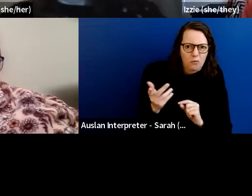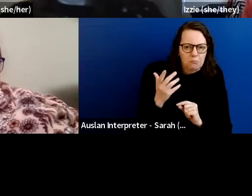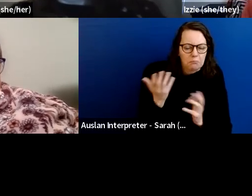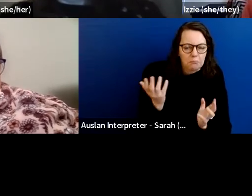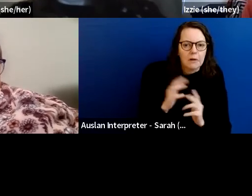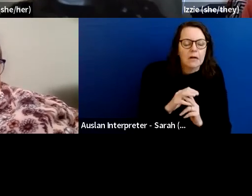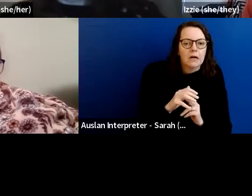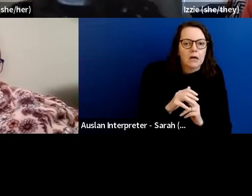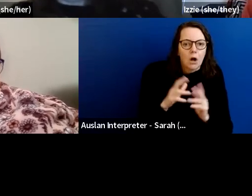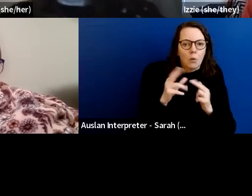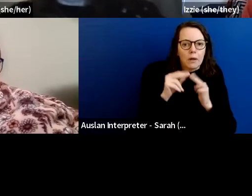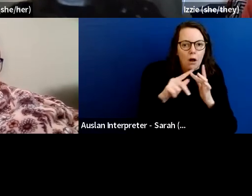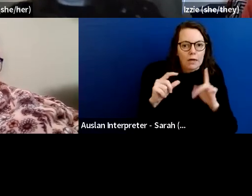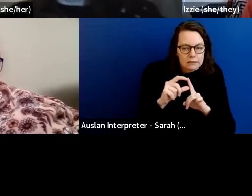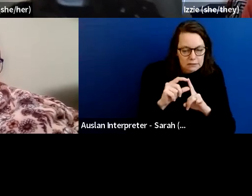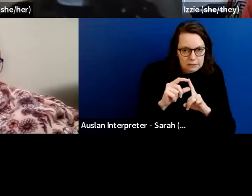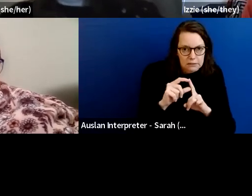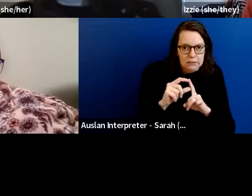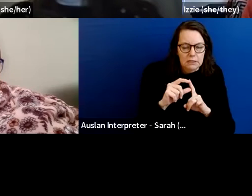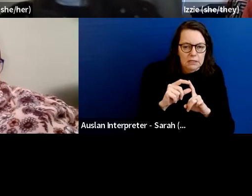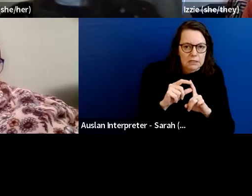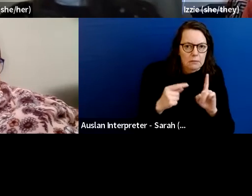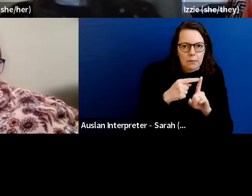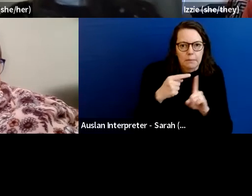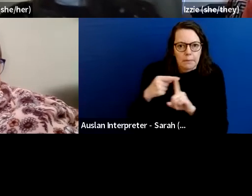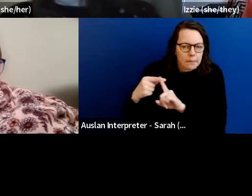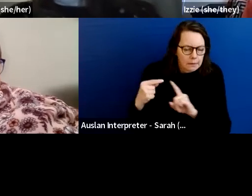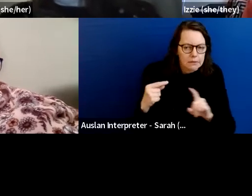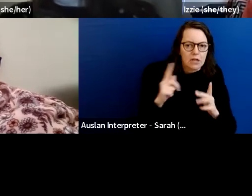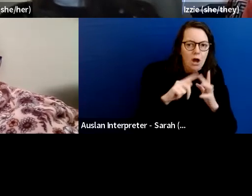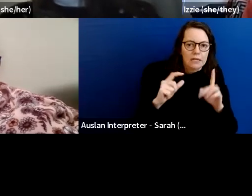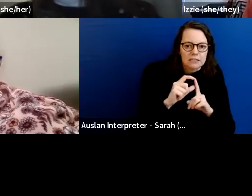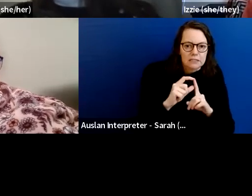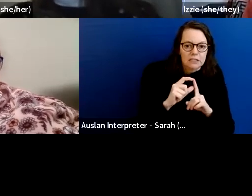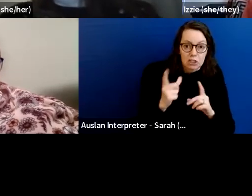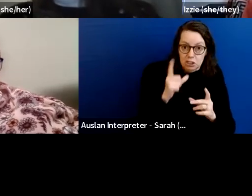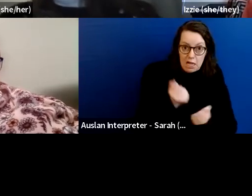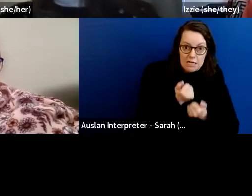I think with having an intellectual disability as well as everything else.